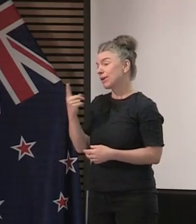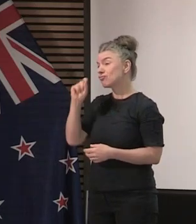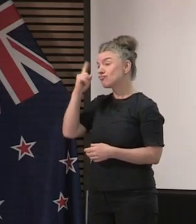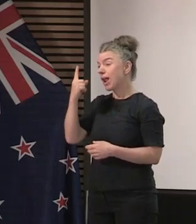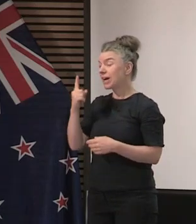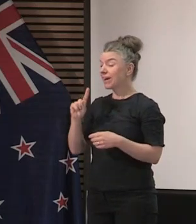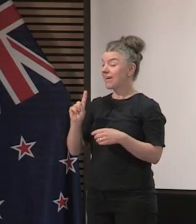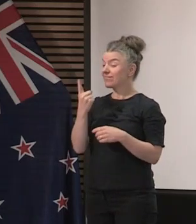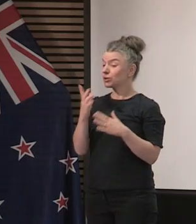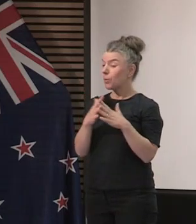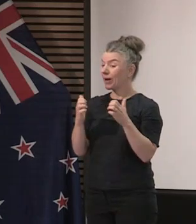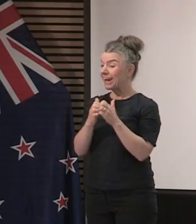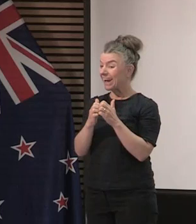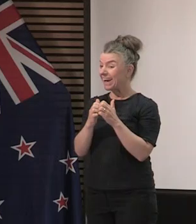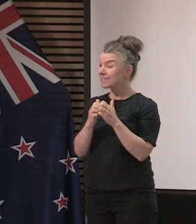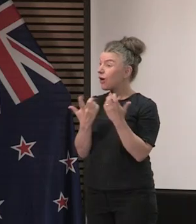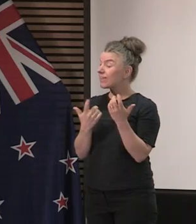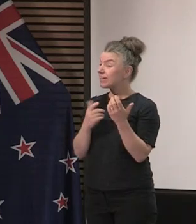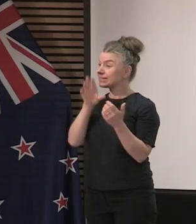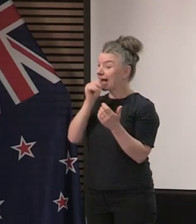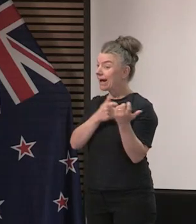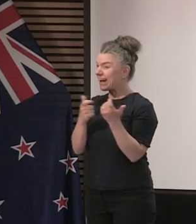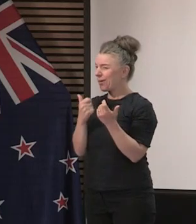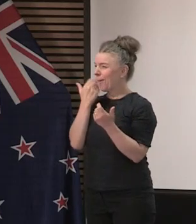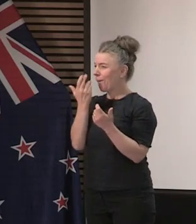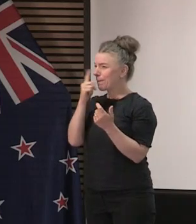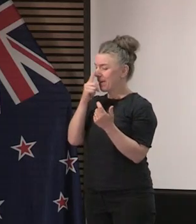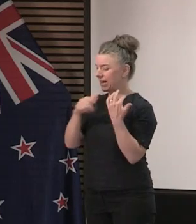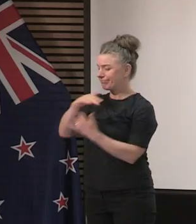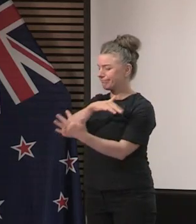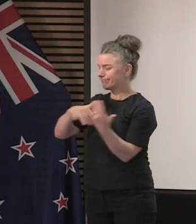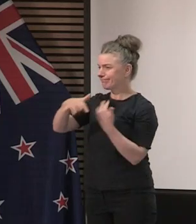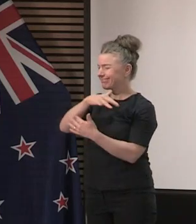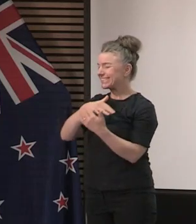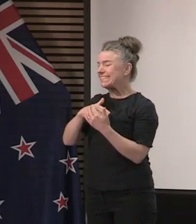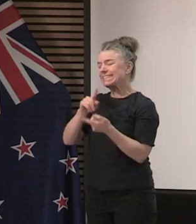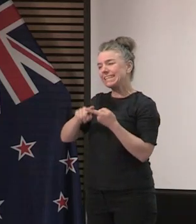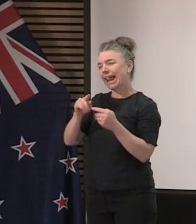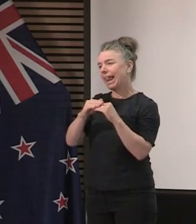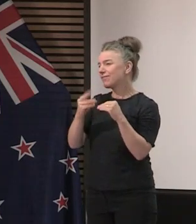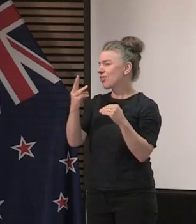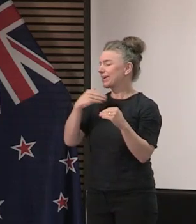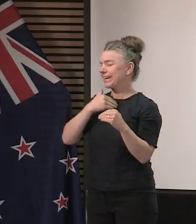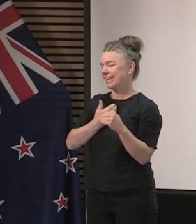this will be disappointing for many, but we recognise that